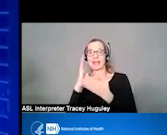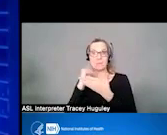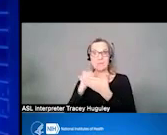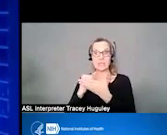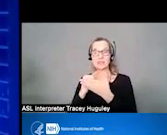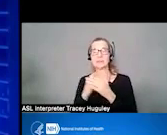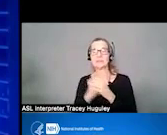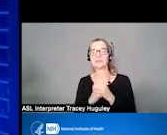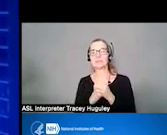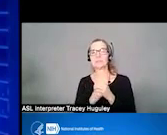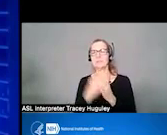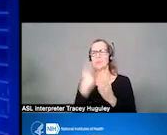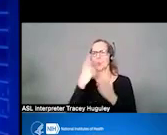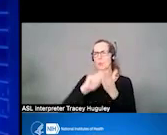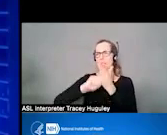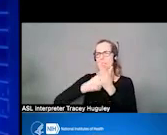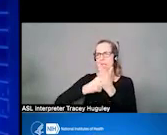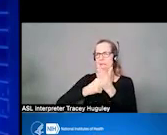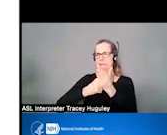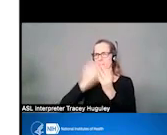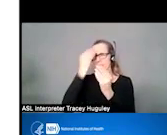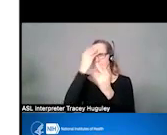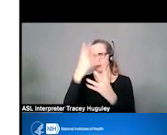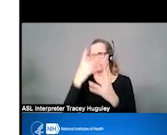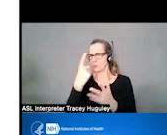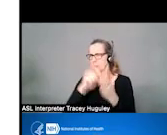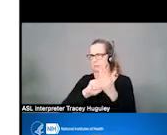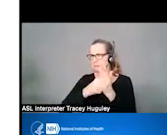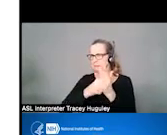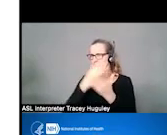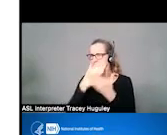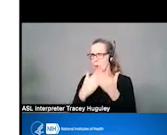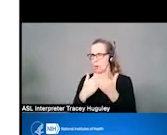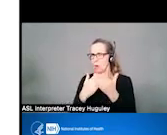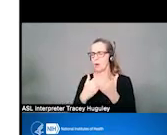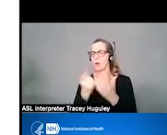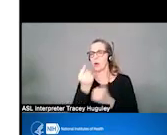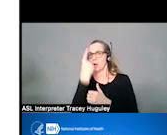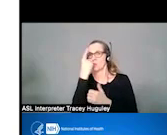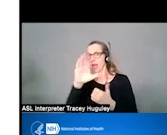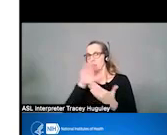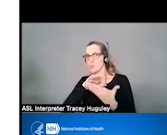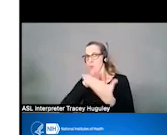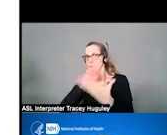one key piece of information is understanding what approach you're proposing to sharing data.